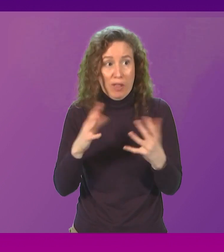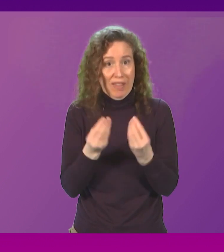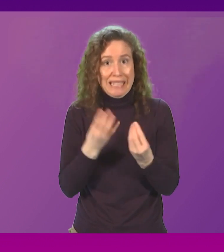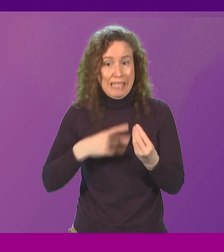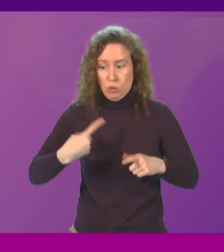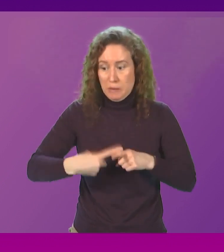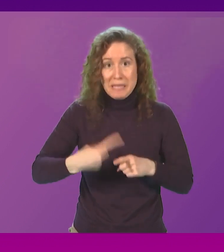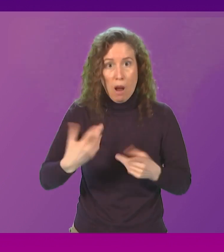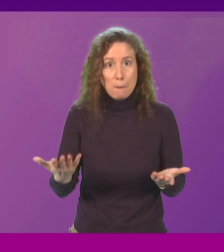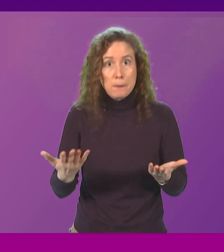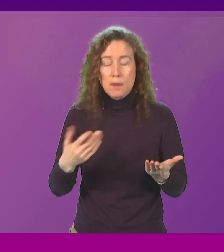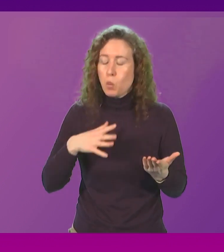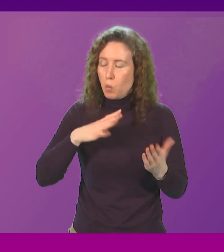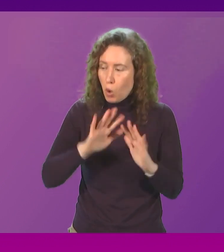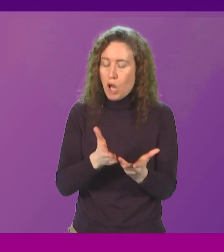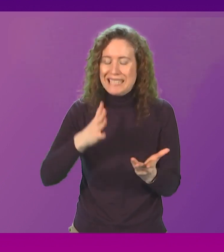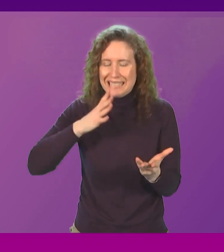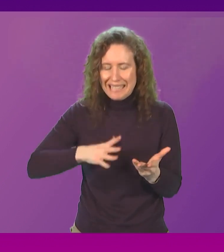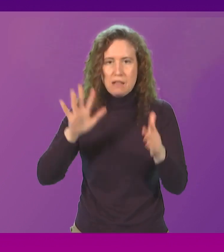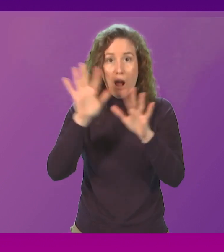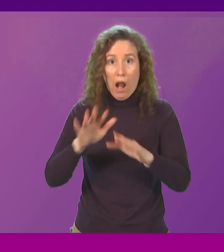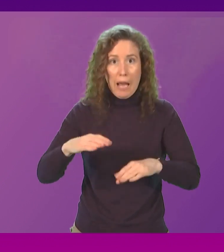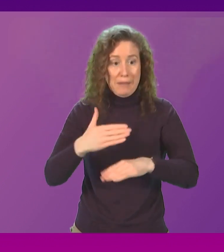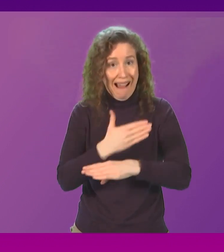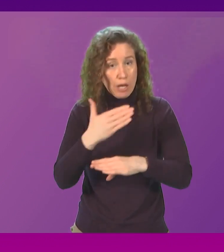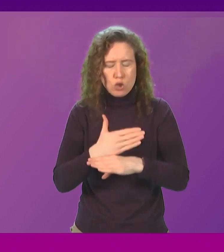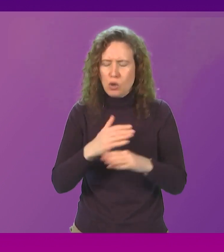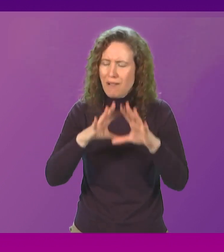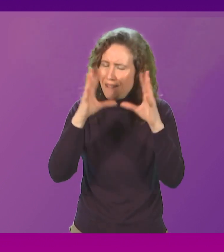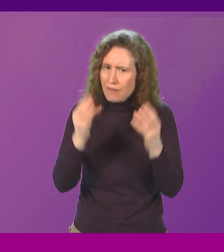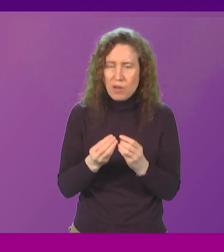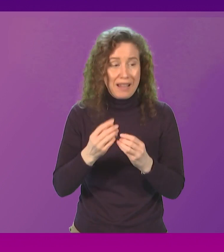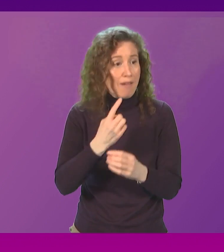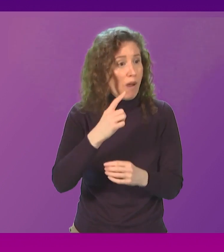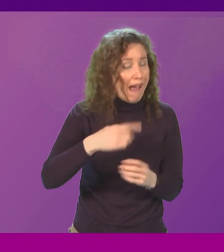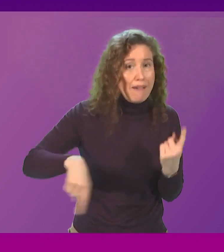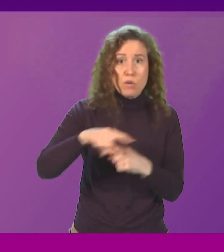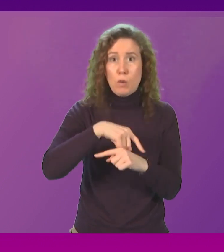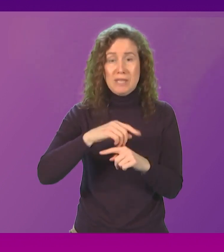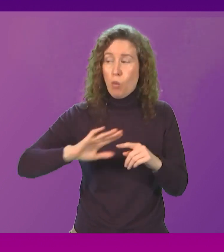In short, our world needs climate action on all fronts—everything, everywhere, all at once.”